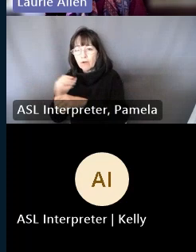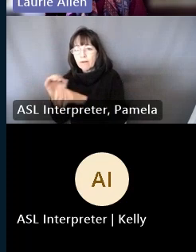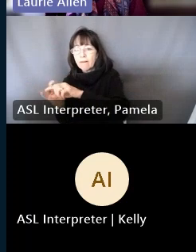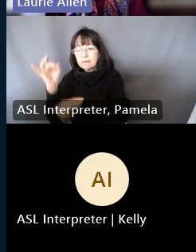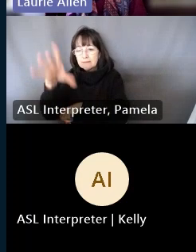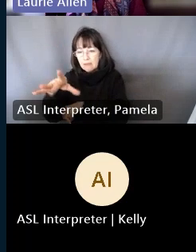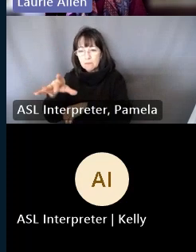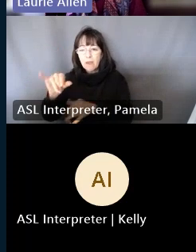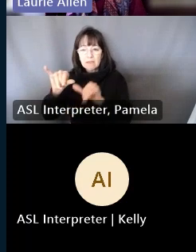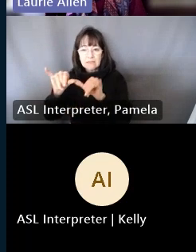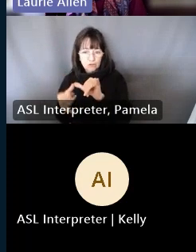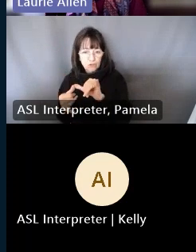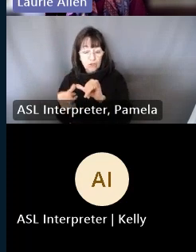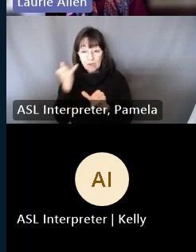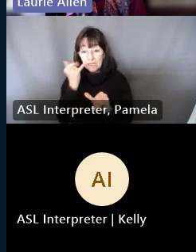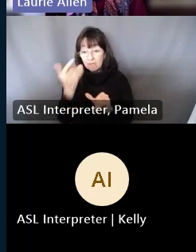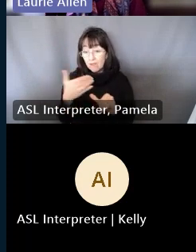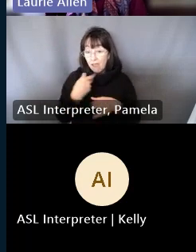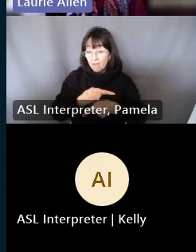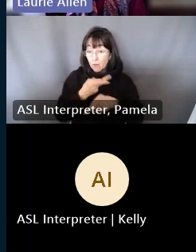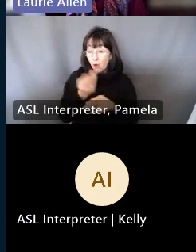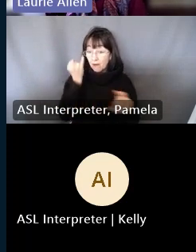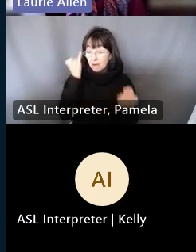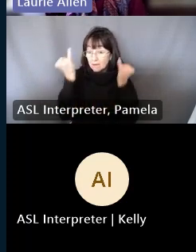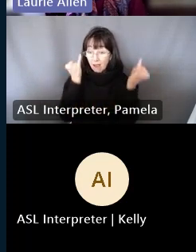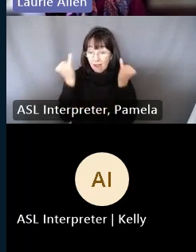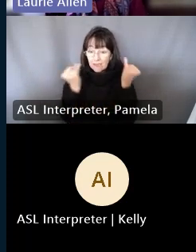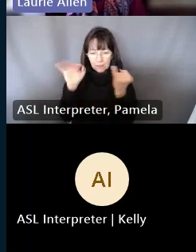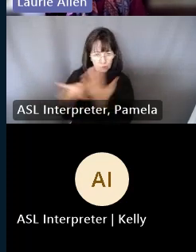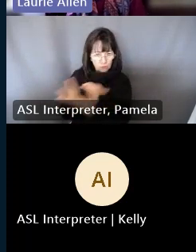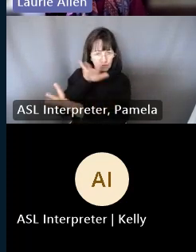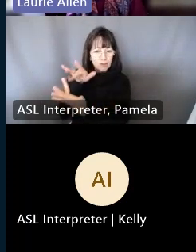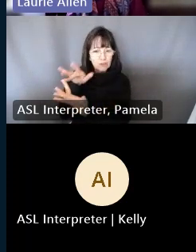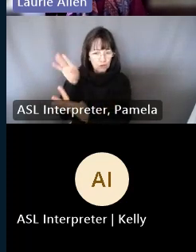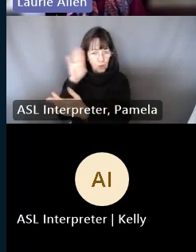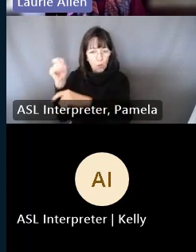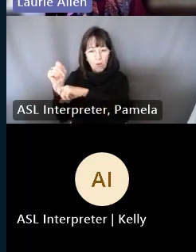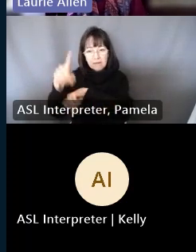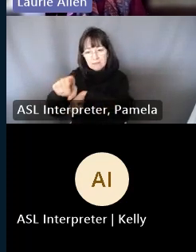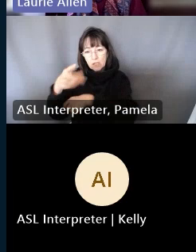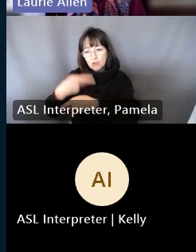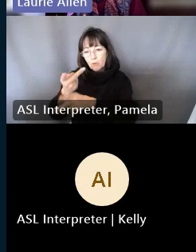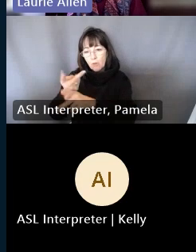If you have a product idea, reach out to them. They will send it to the product team for consideration for the backlog.